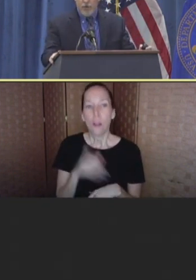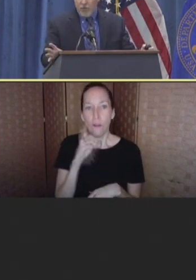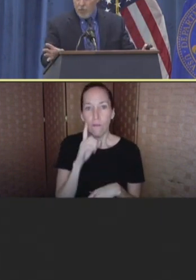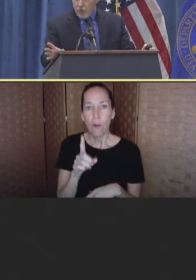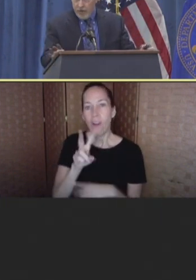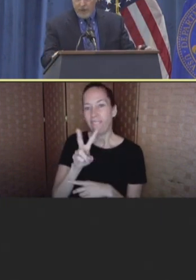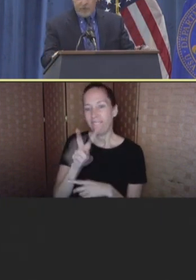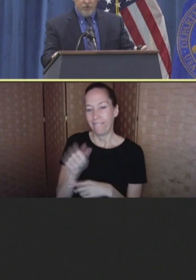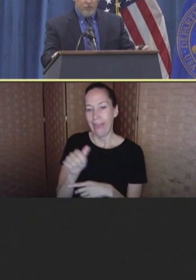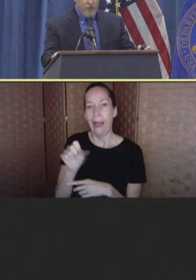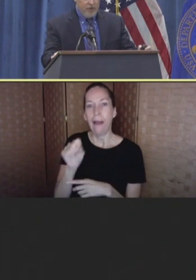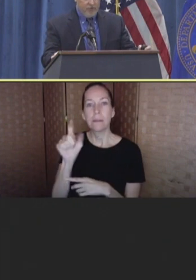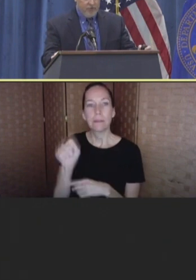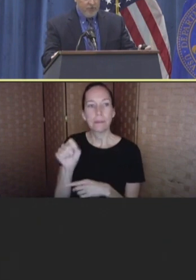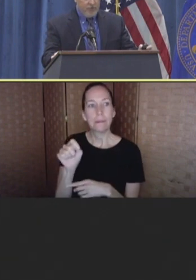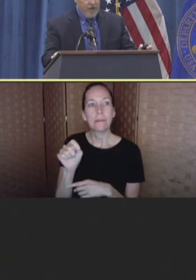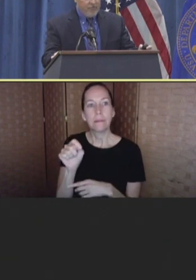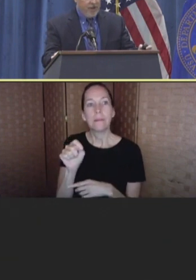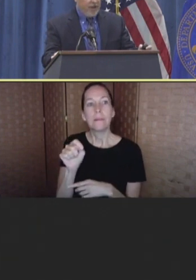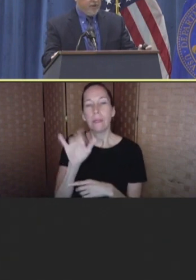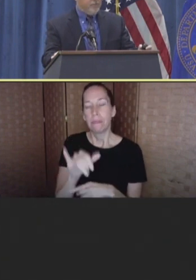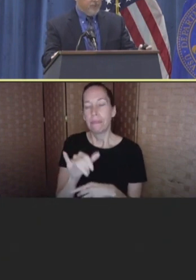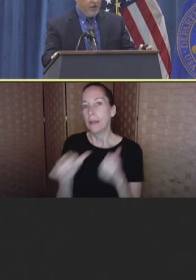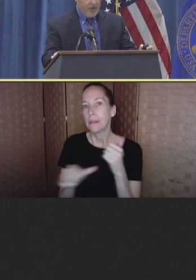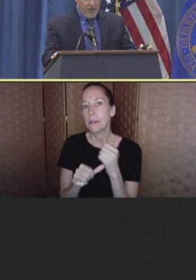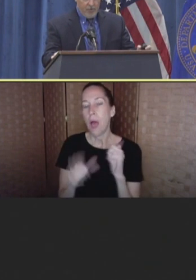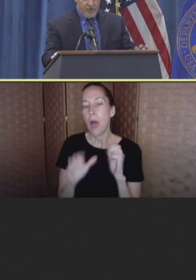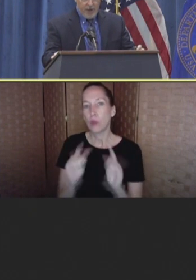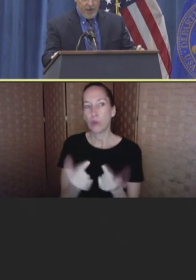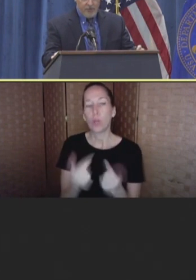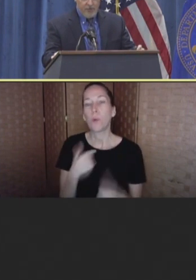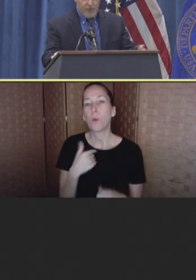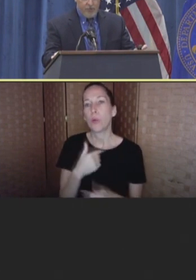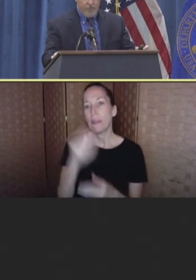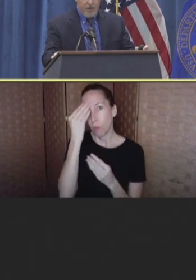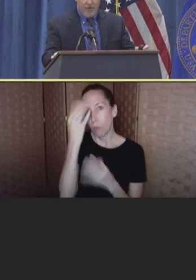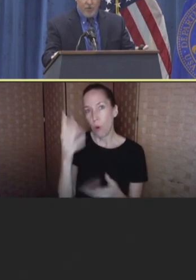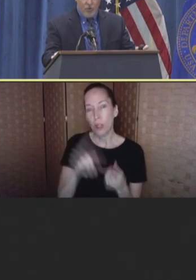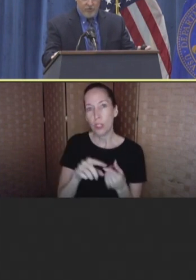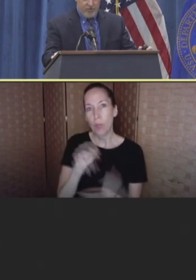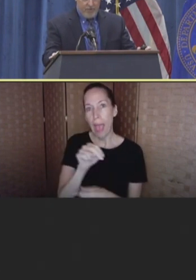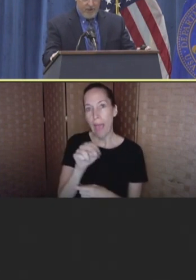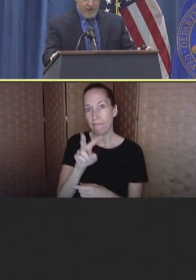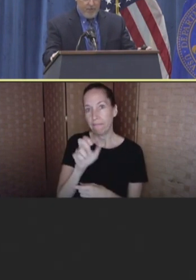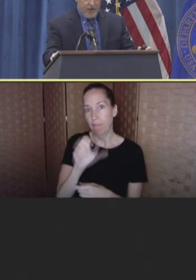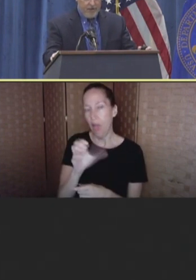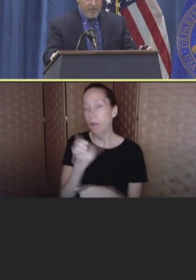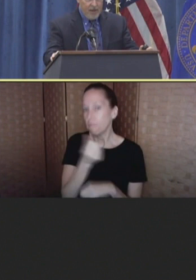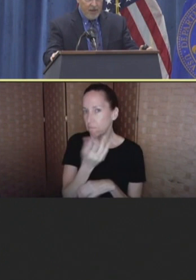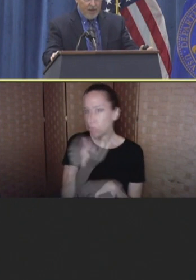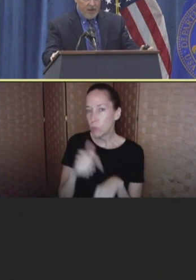reported out to NVAC a number of times over the course of the pandemic.